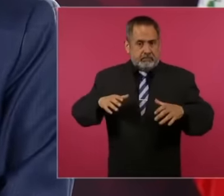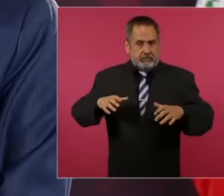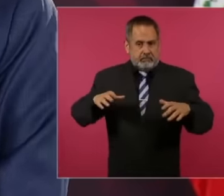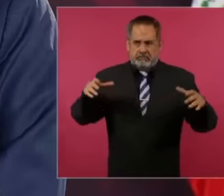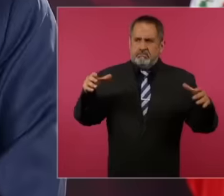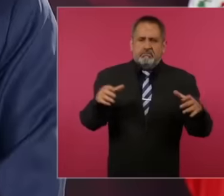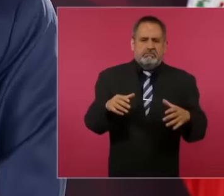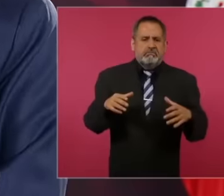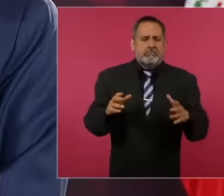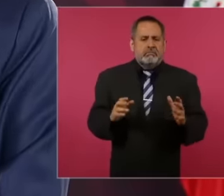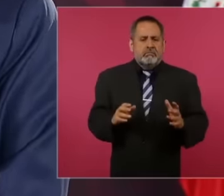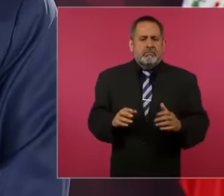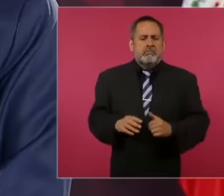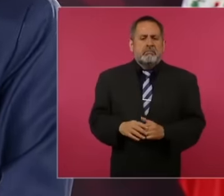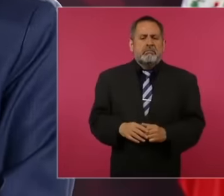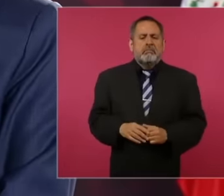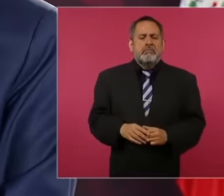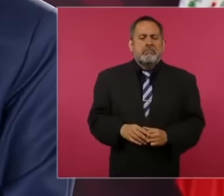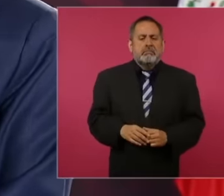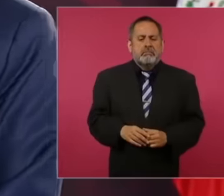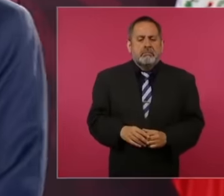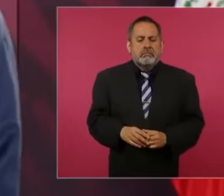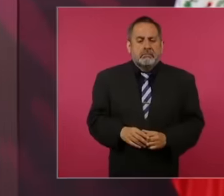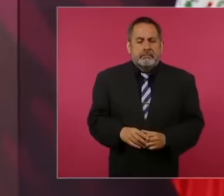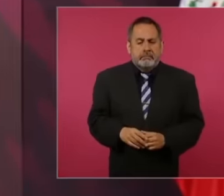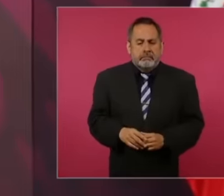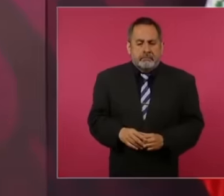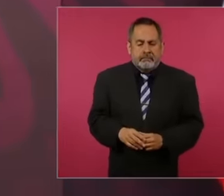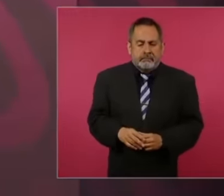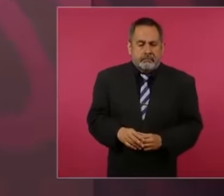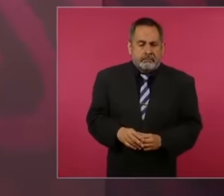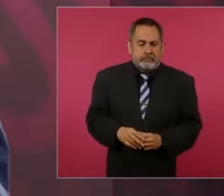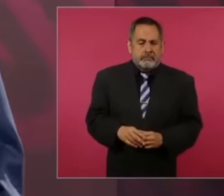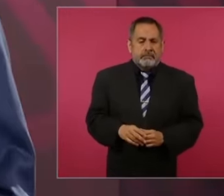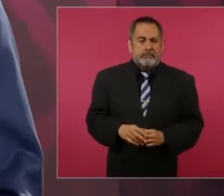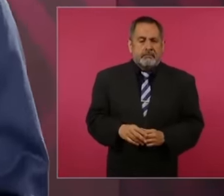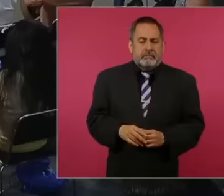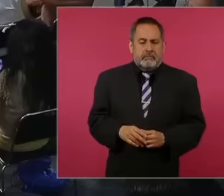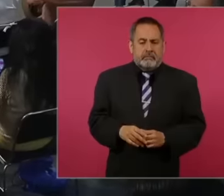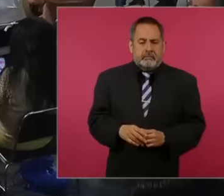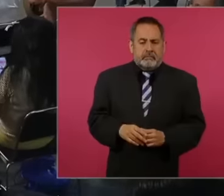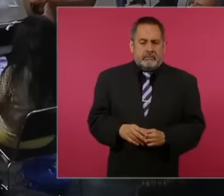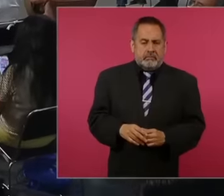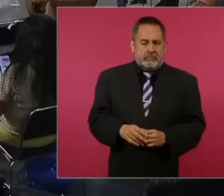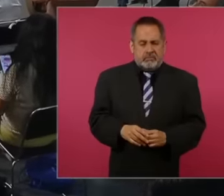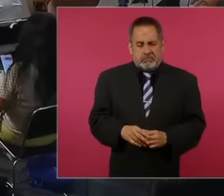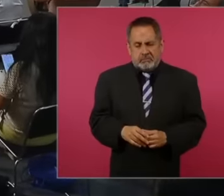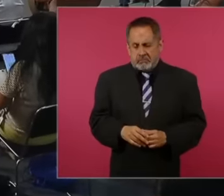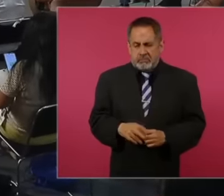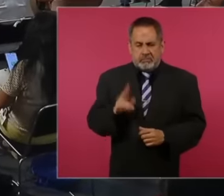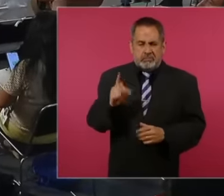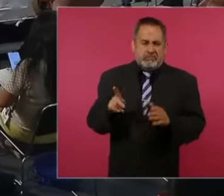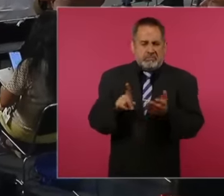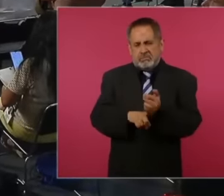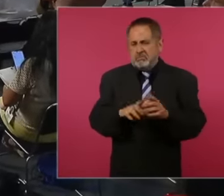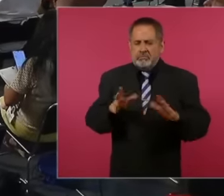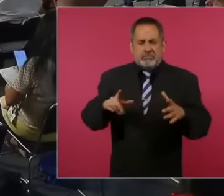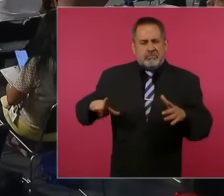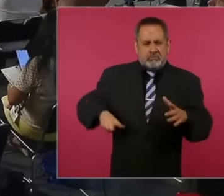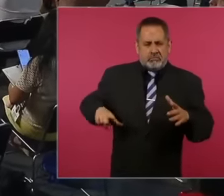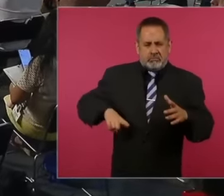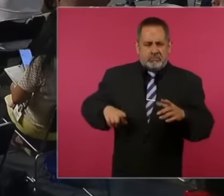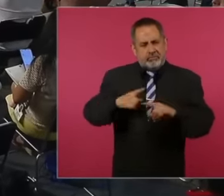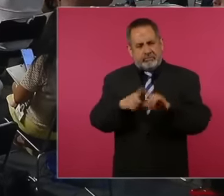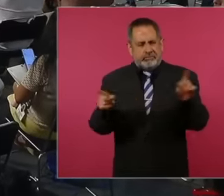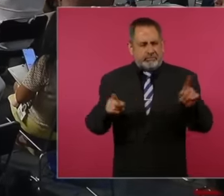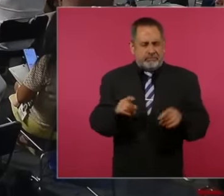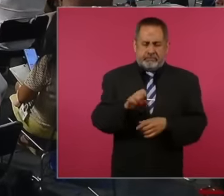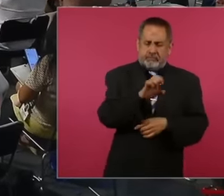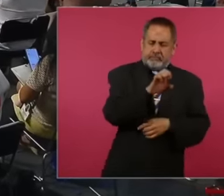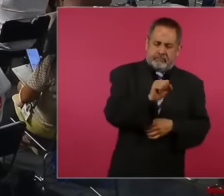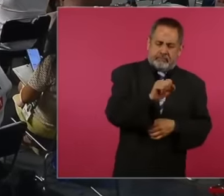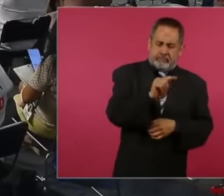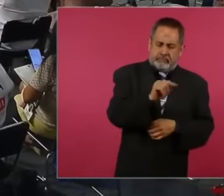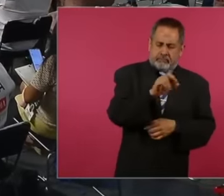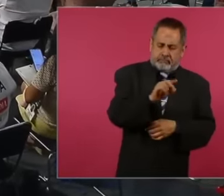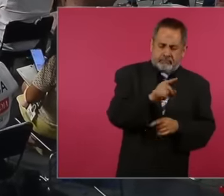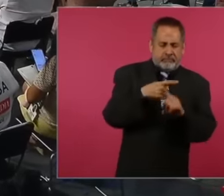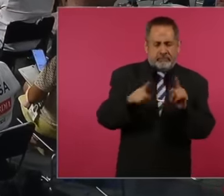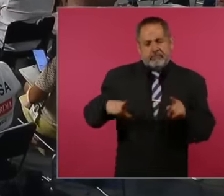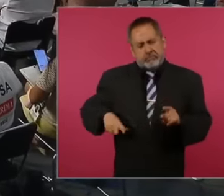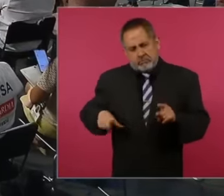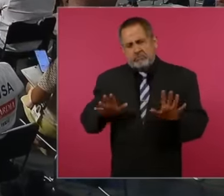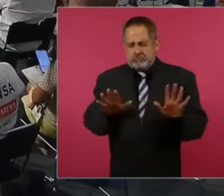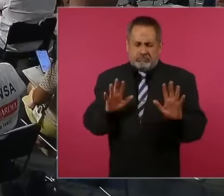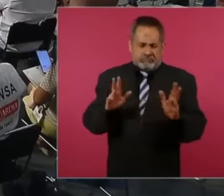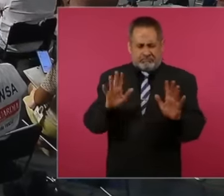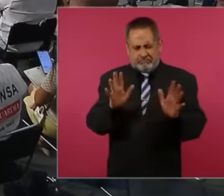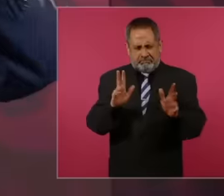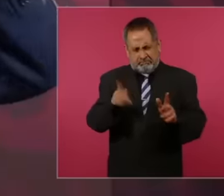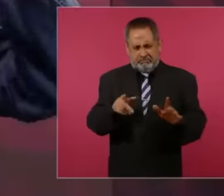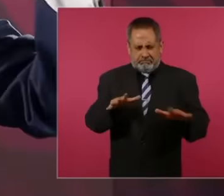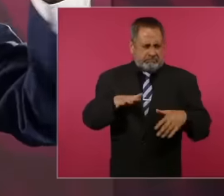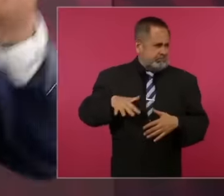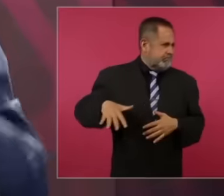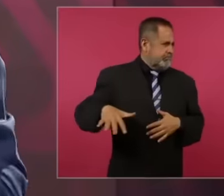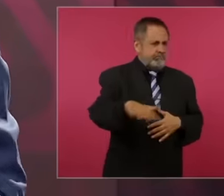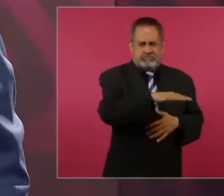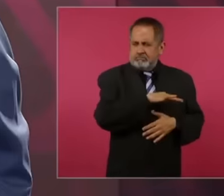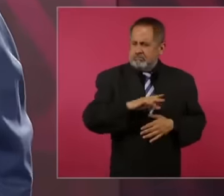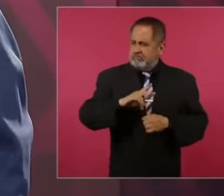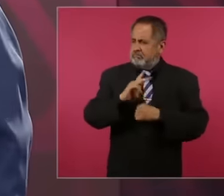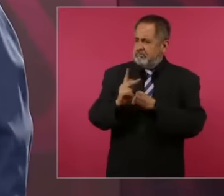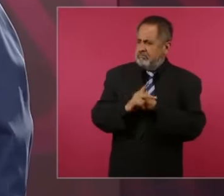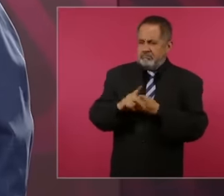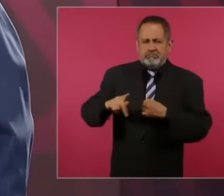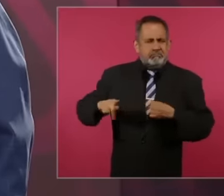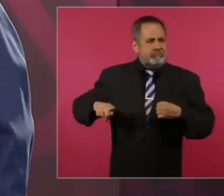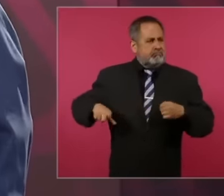can be equated to a government Although it is not the same But to understand it better, a